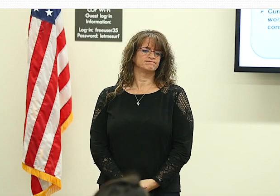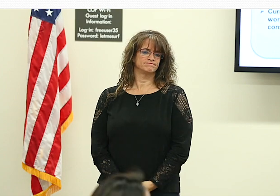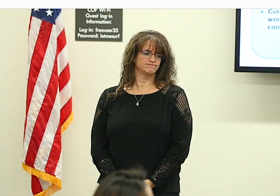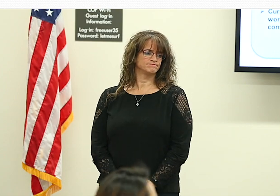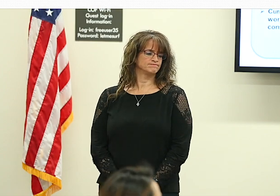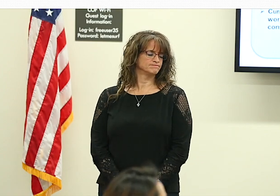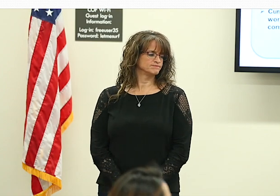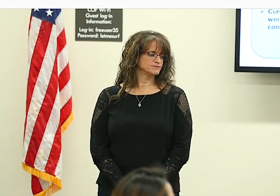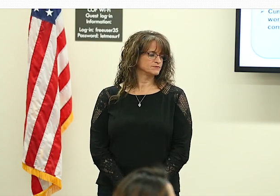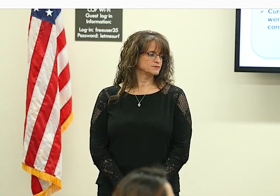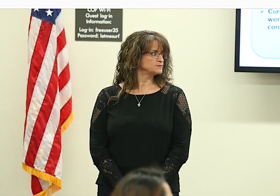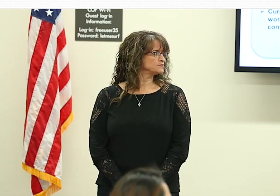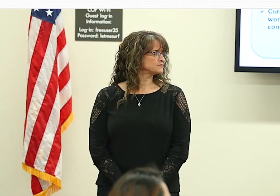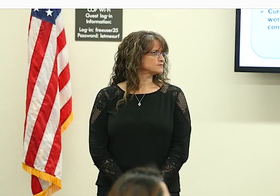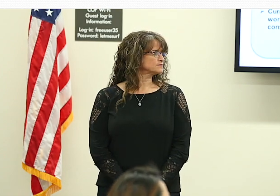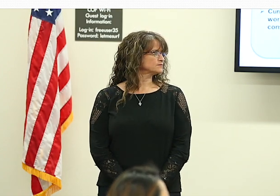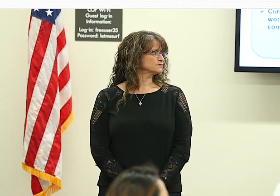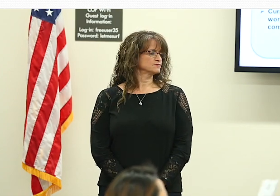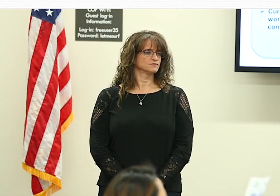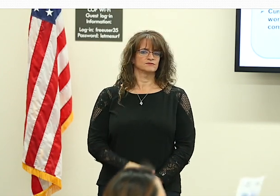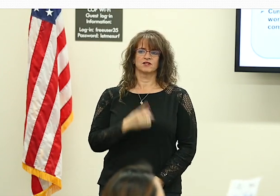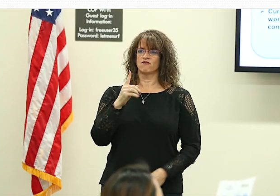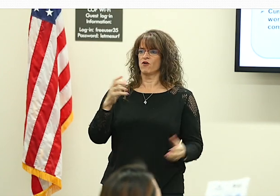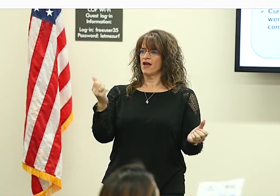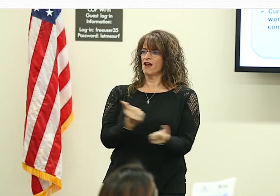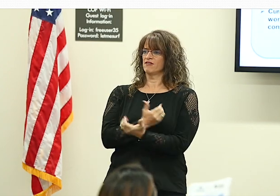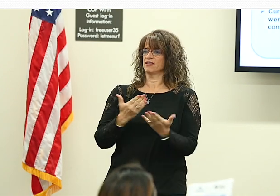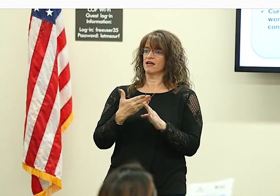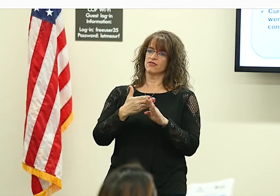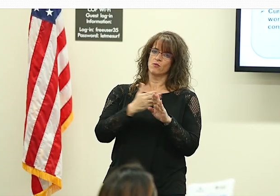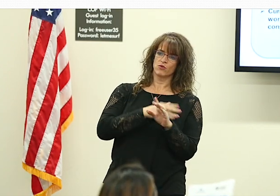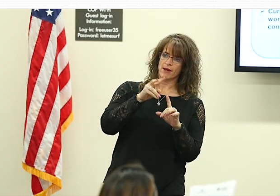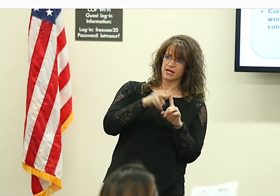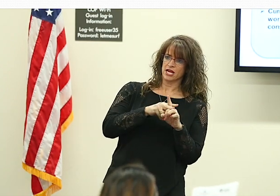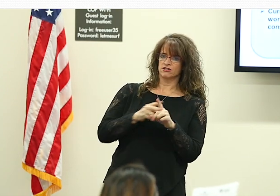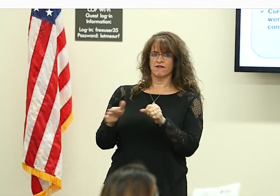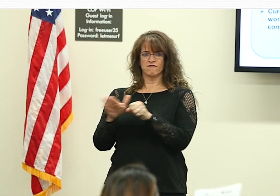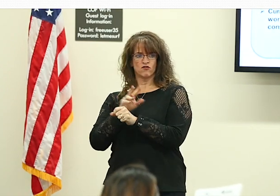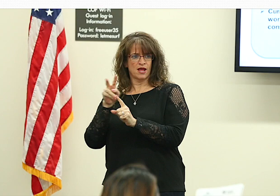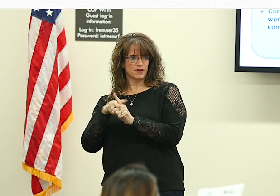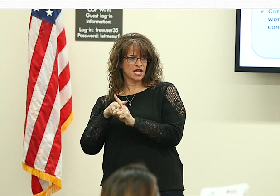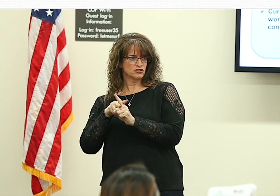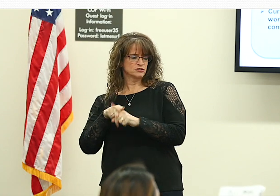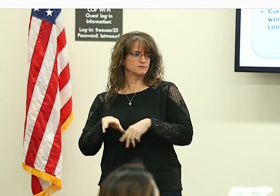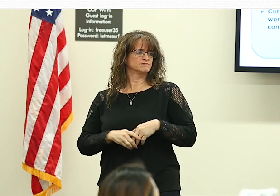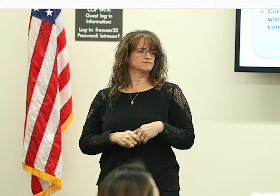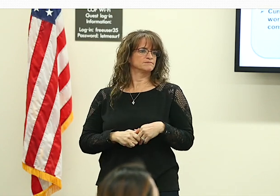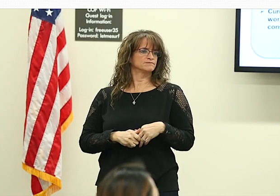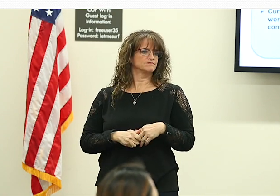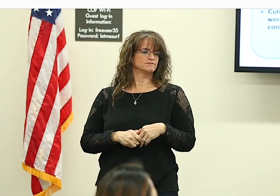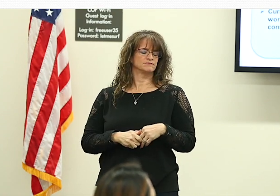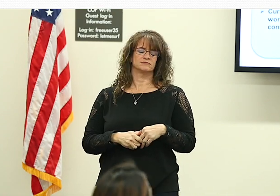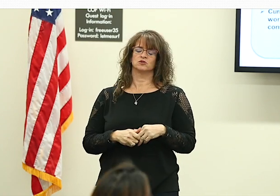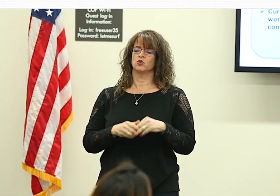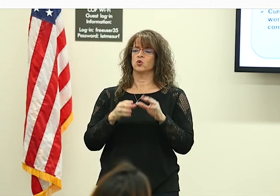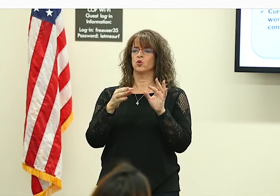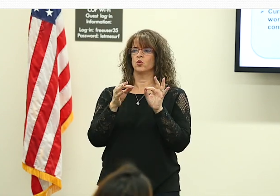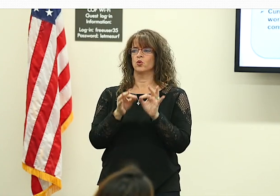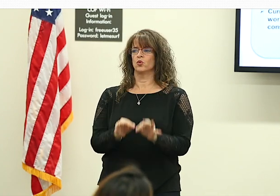And on all of this, for the pre-application and the full application, it's really important that you read...